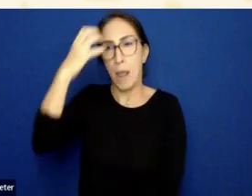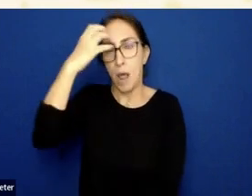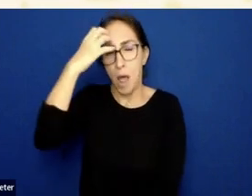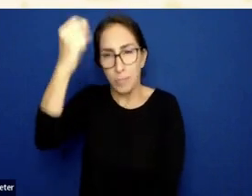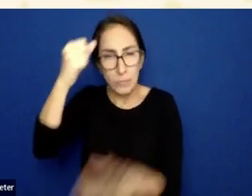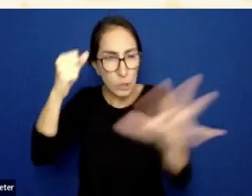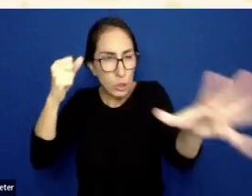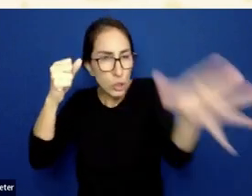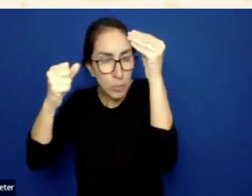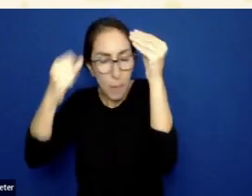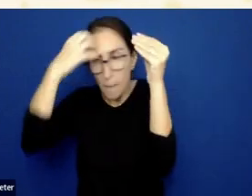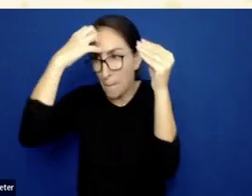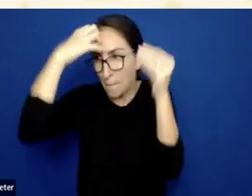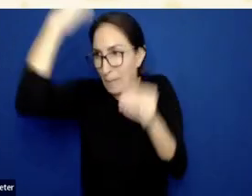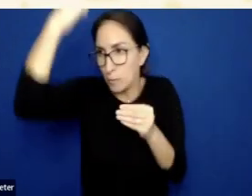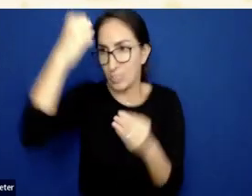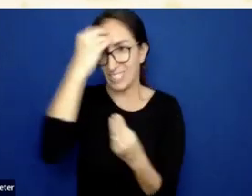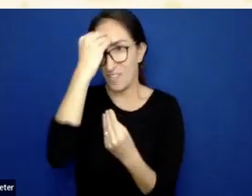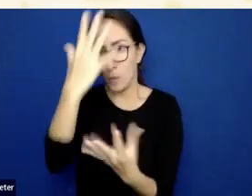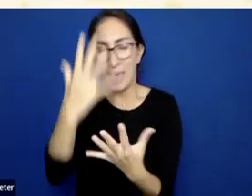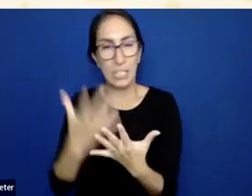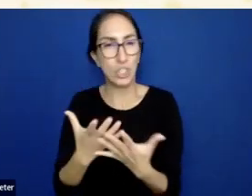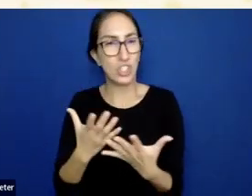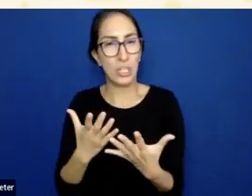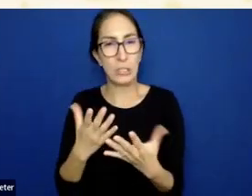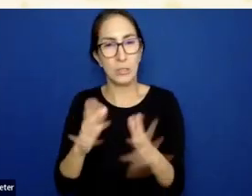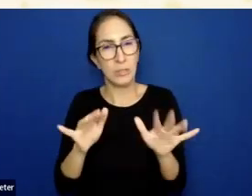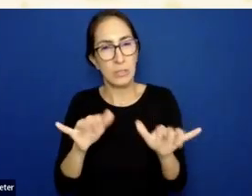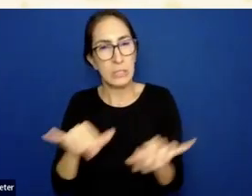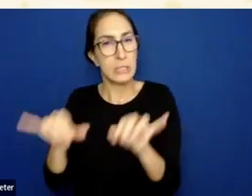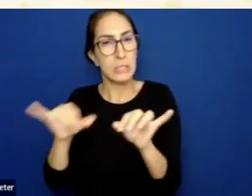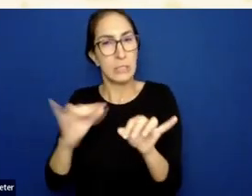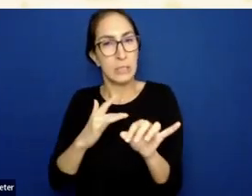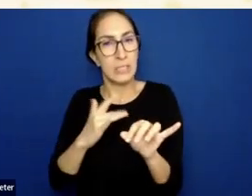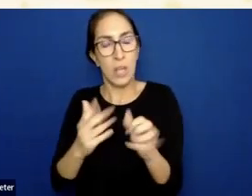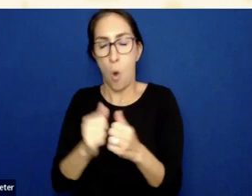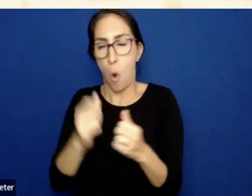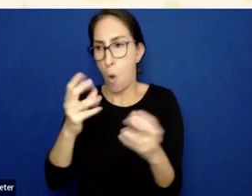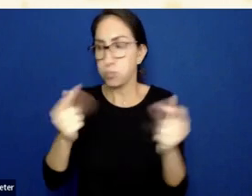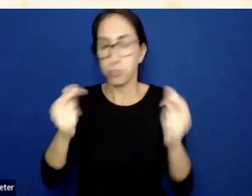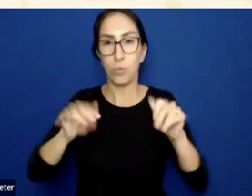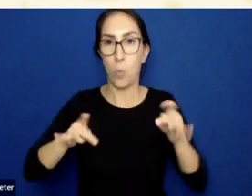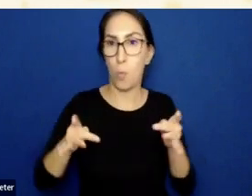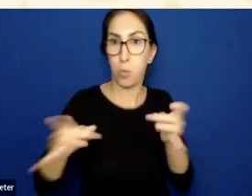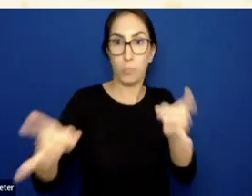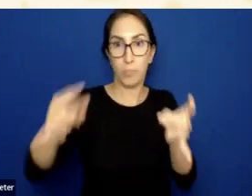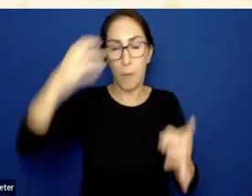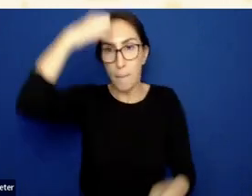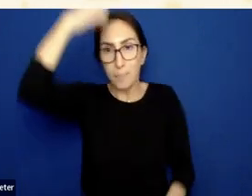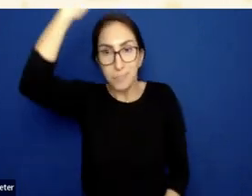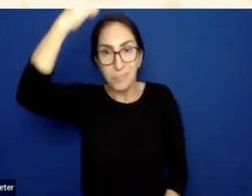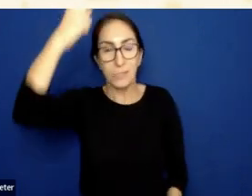in the fastest ways possible or they will be lost.